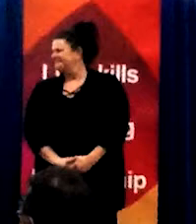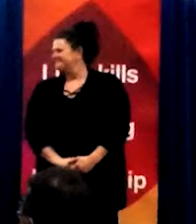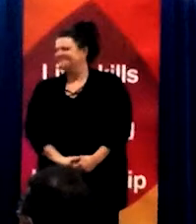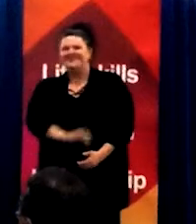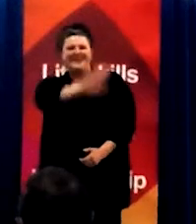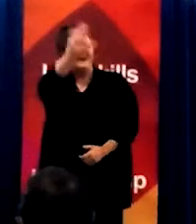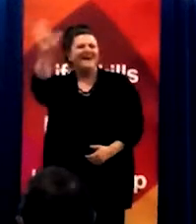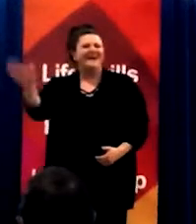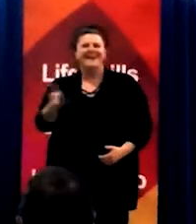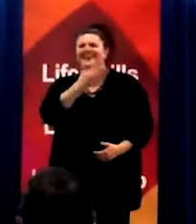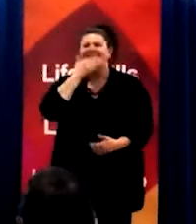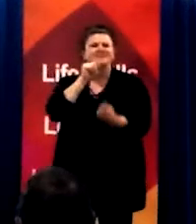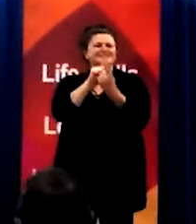Hi. Nice to meet you all.